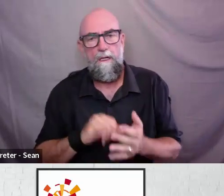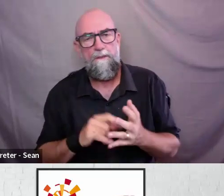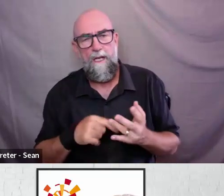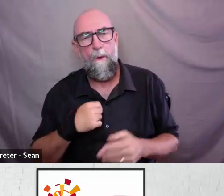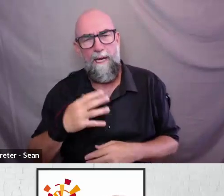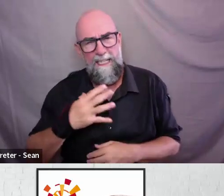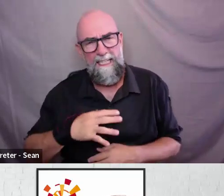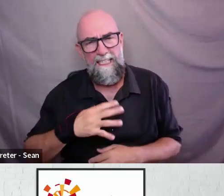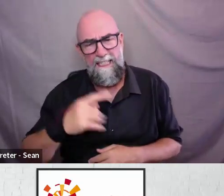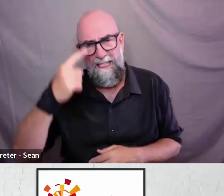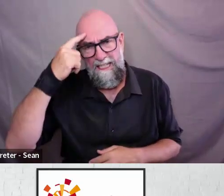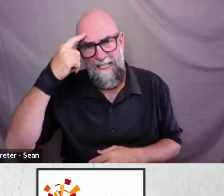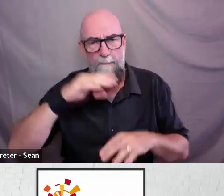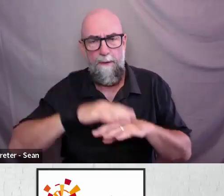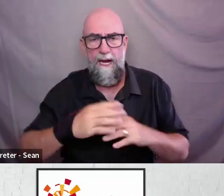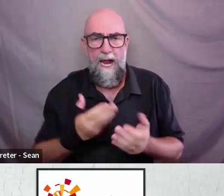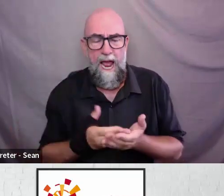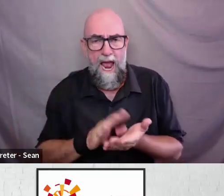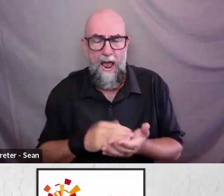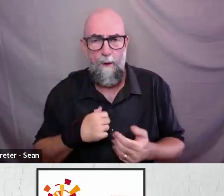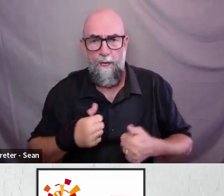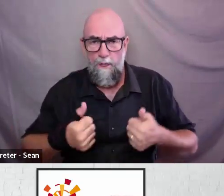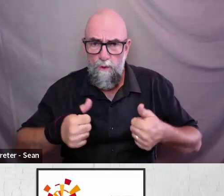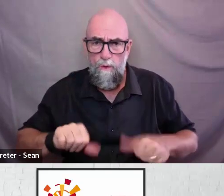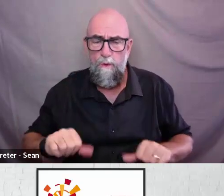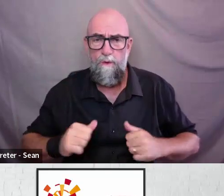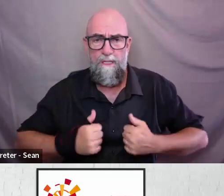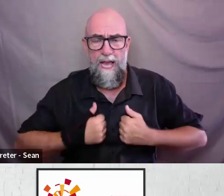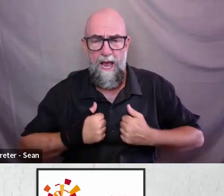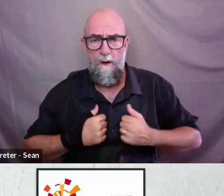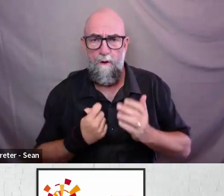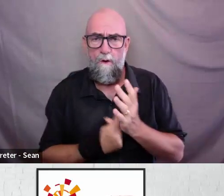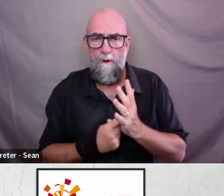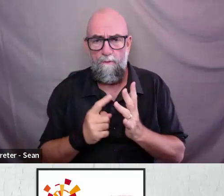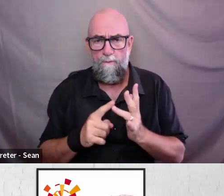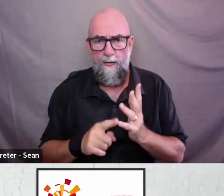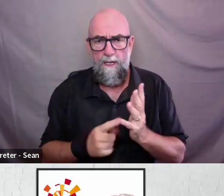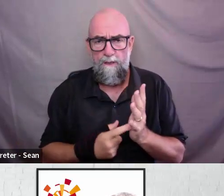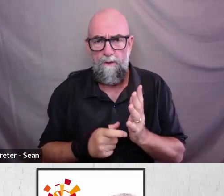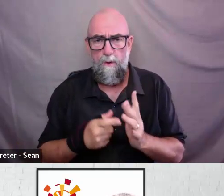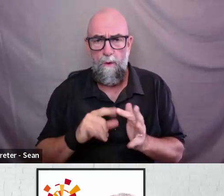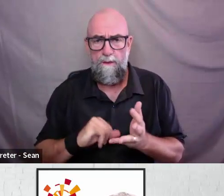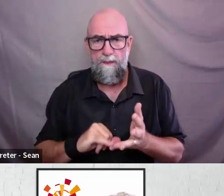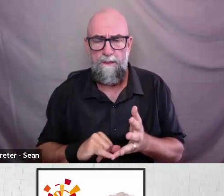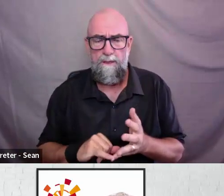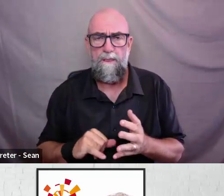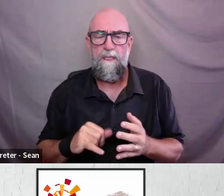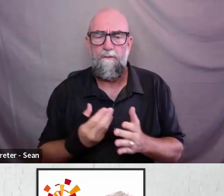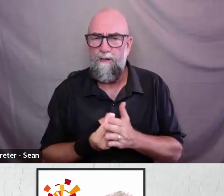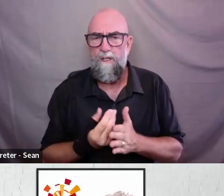throw those out there because this is an introduction for some people watching and some things to go and have a look at.